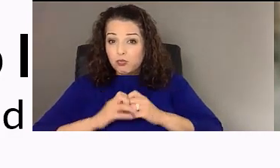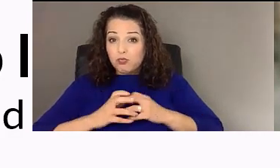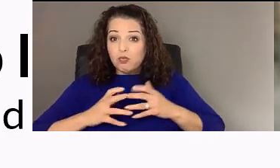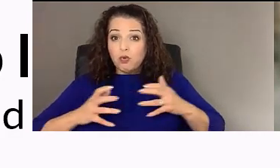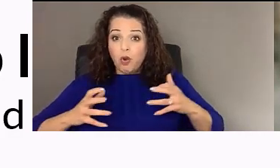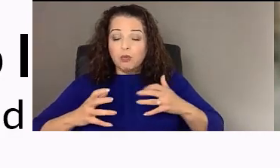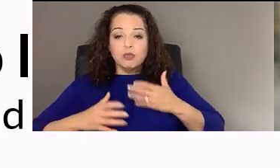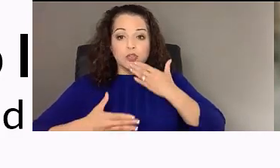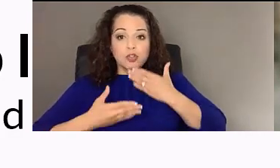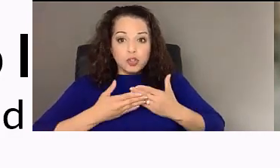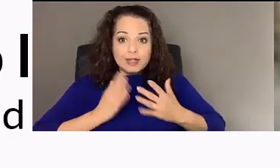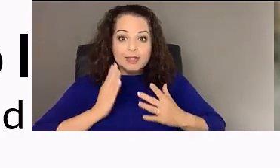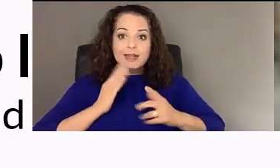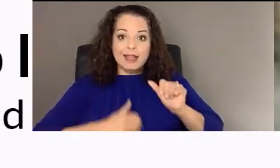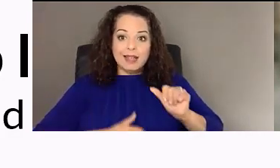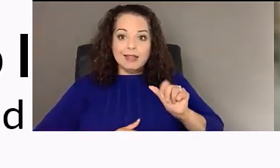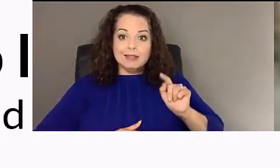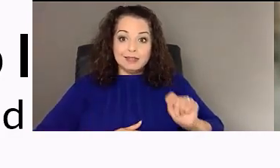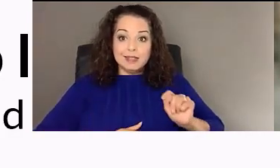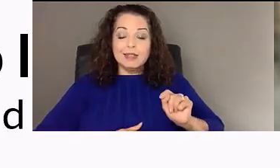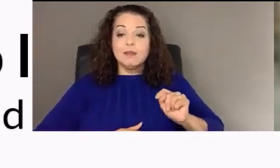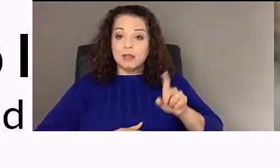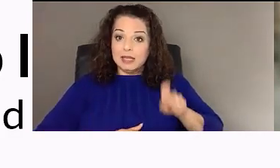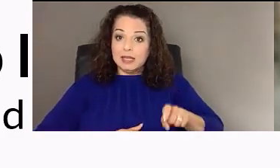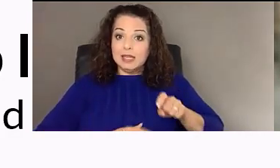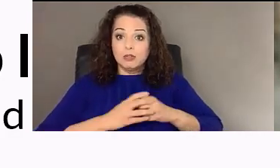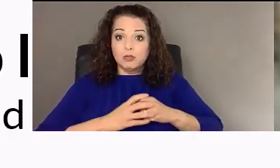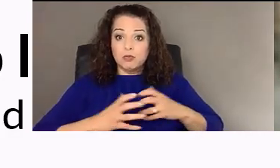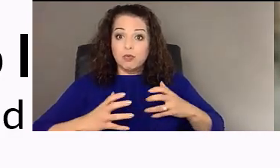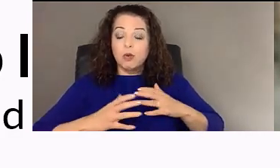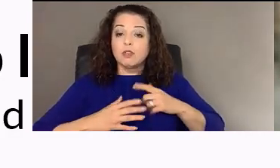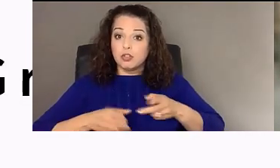So there's an urgency to develop effective products